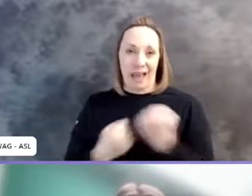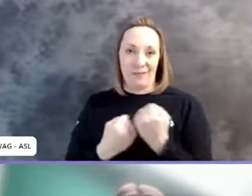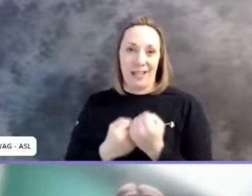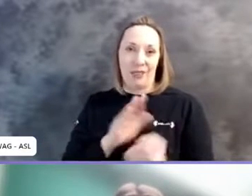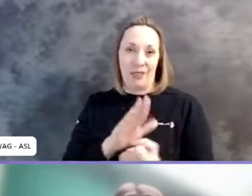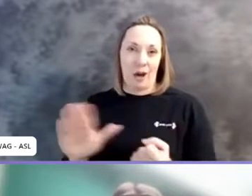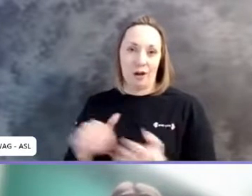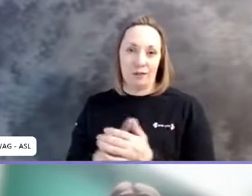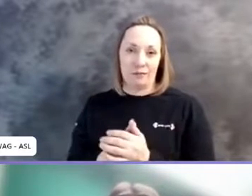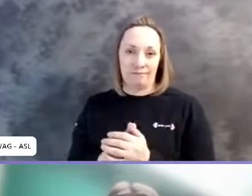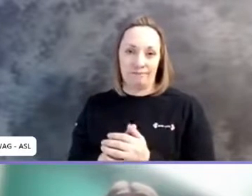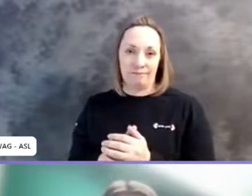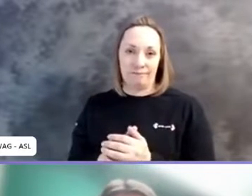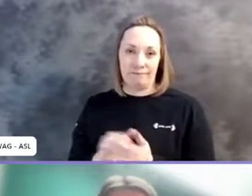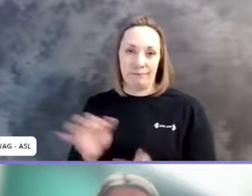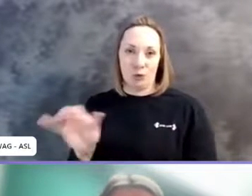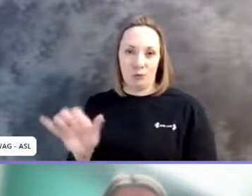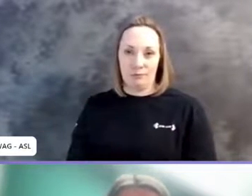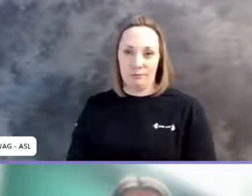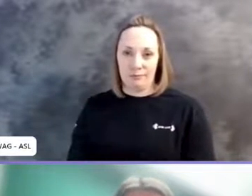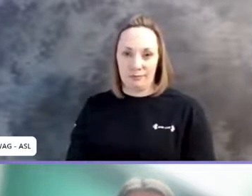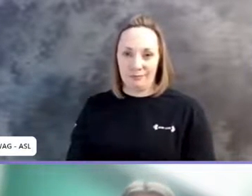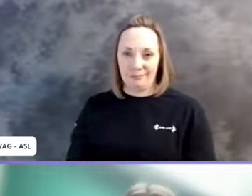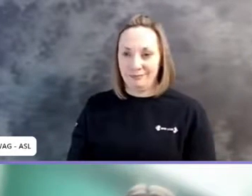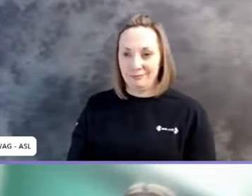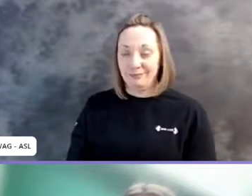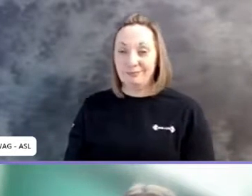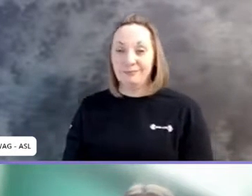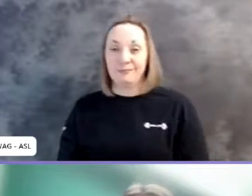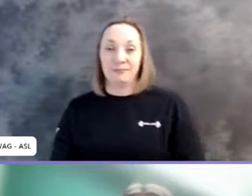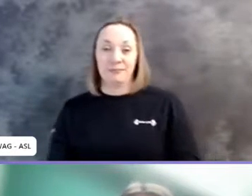empowering those people that were particularly engaged to knowledge of their teams and